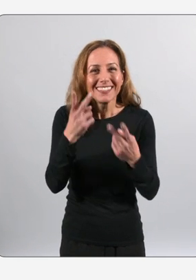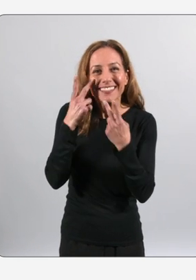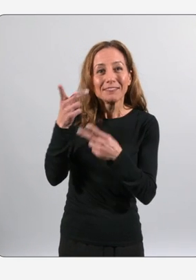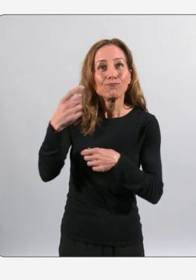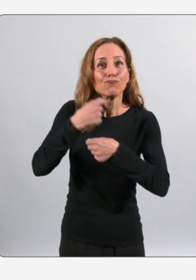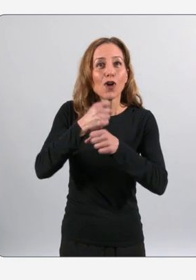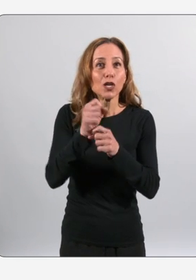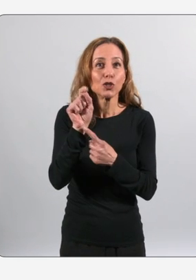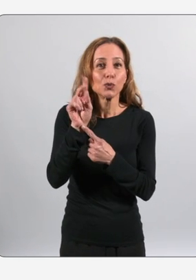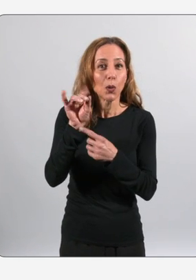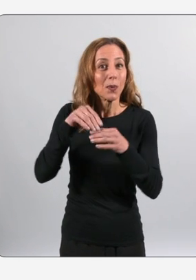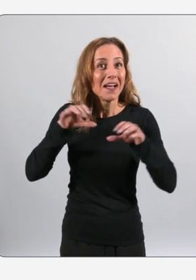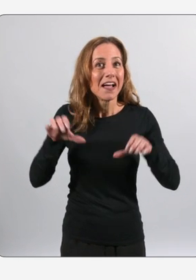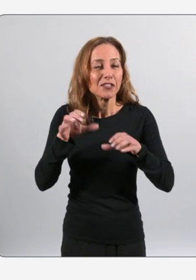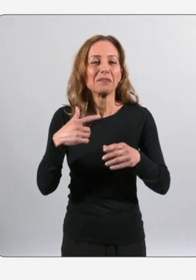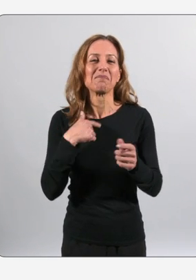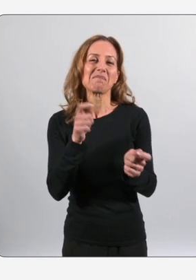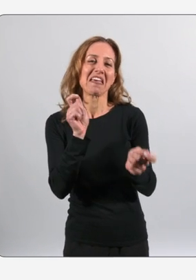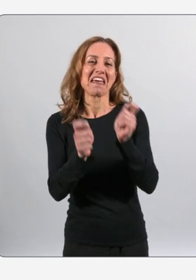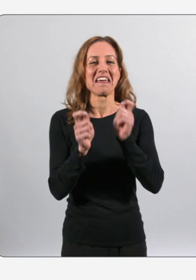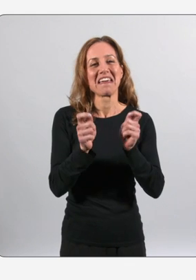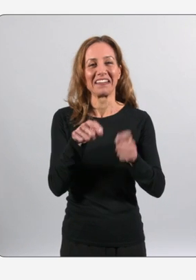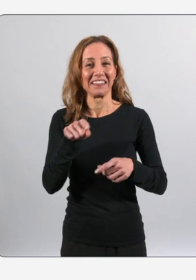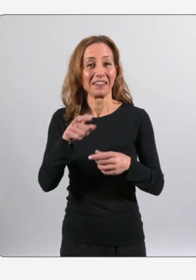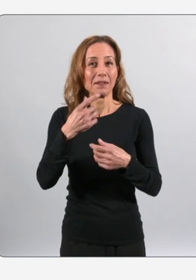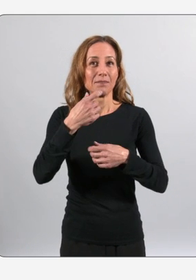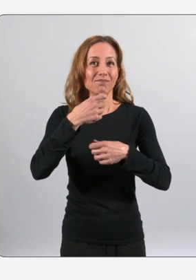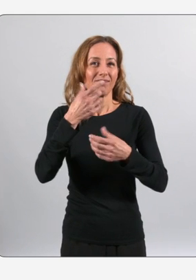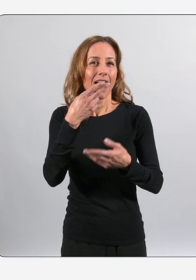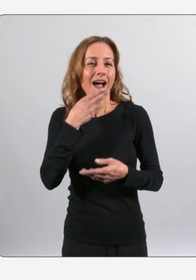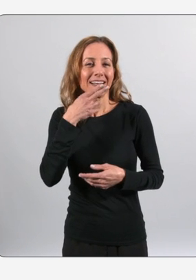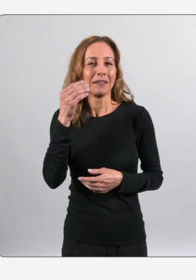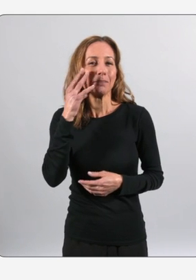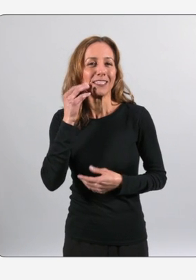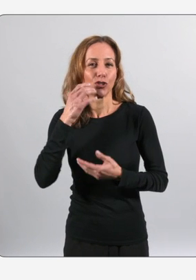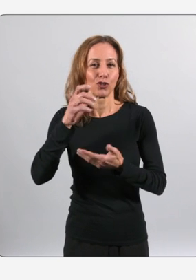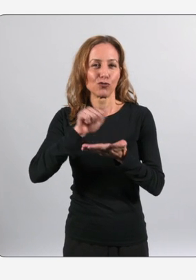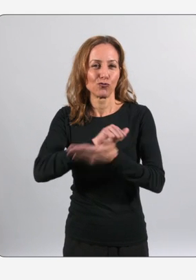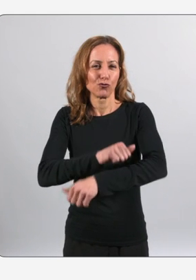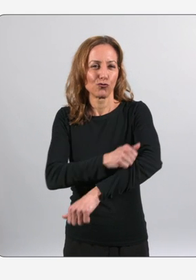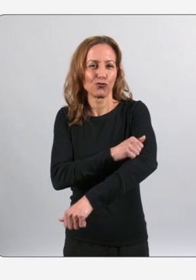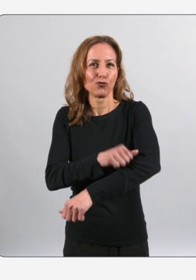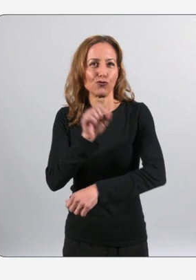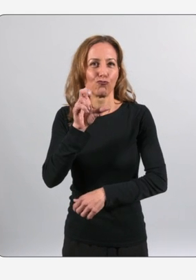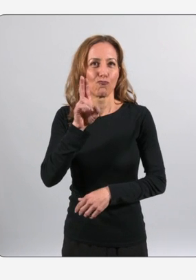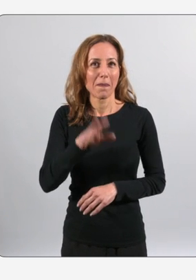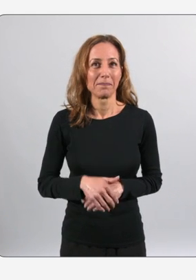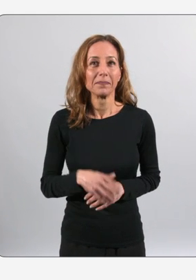action when we edit this honey and peach scrub. We're going to transform this into a lifestyle image, so let's